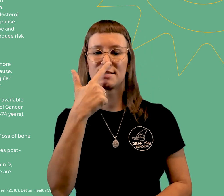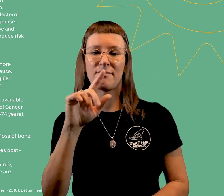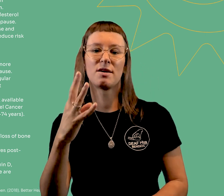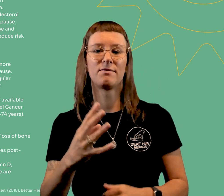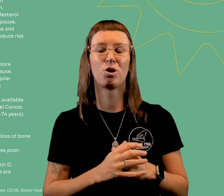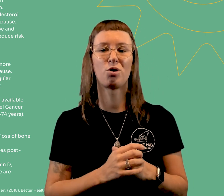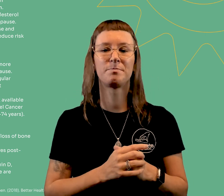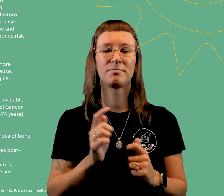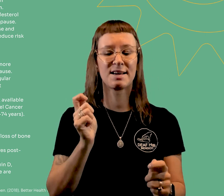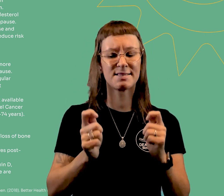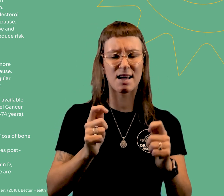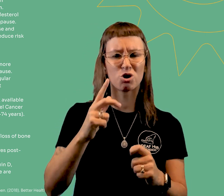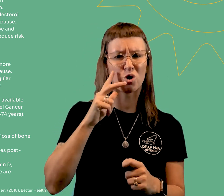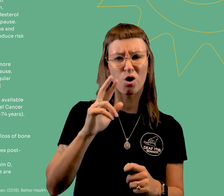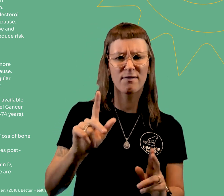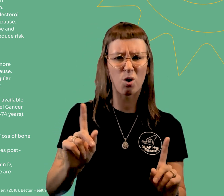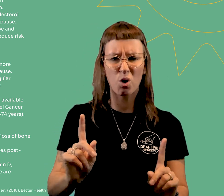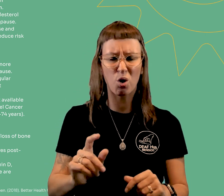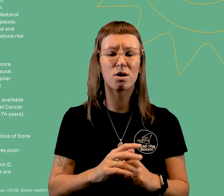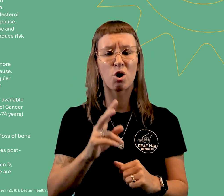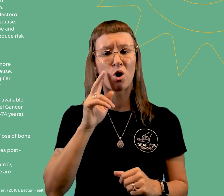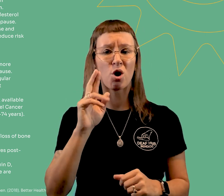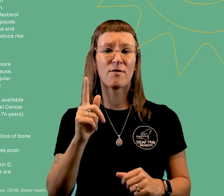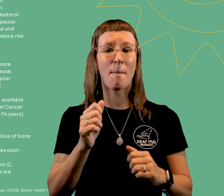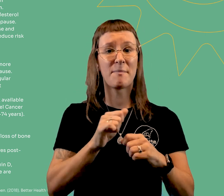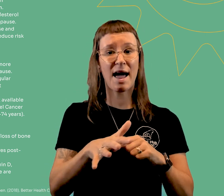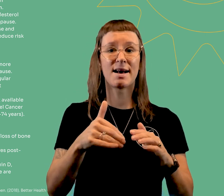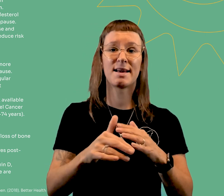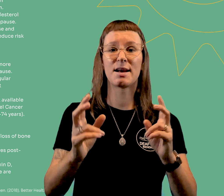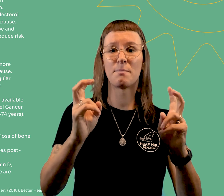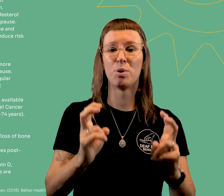This test looks for blood in your bowel actions that may not be visible to the human eye.